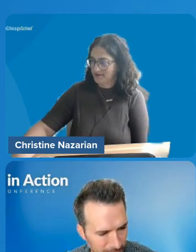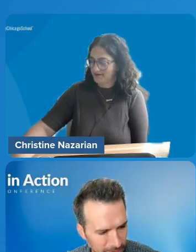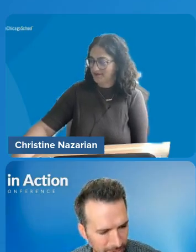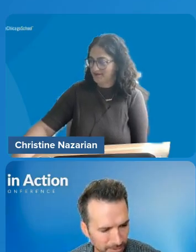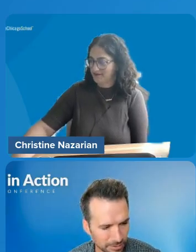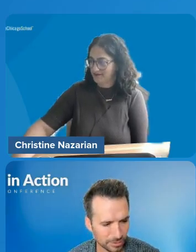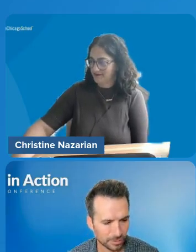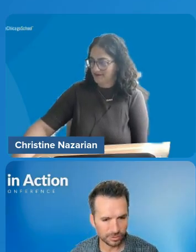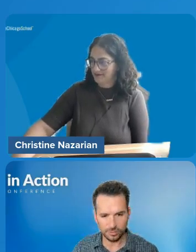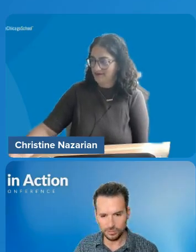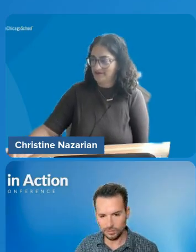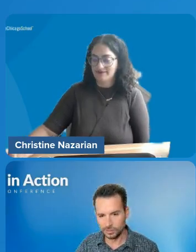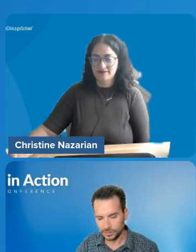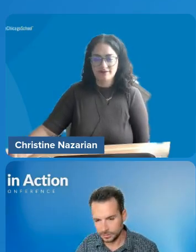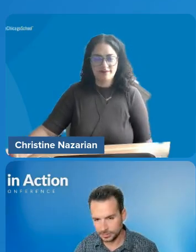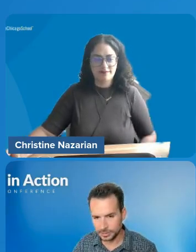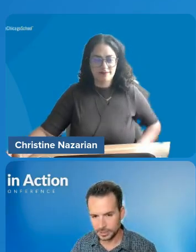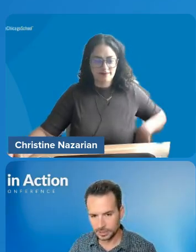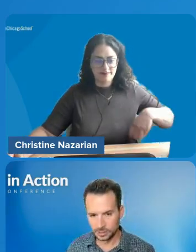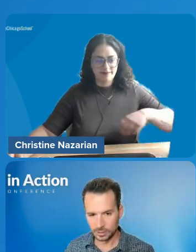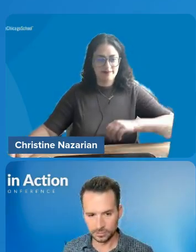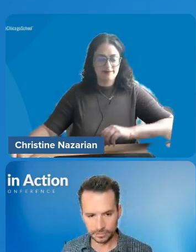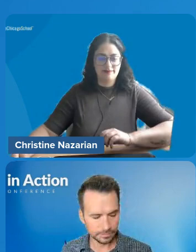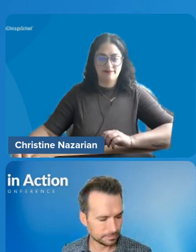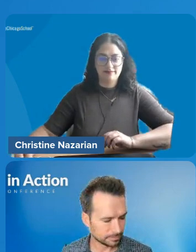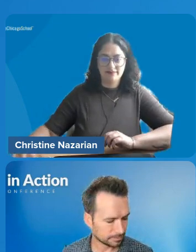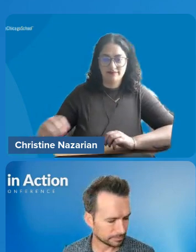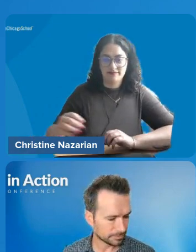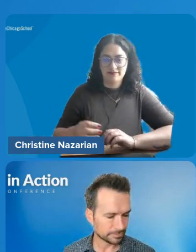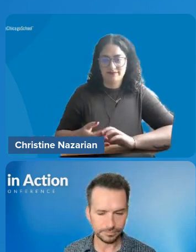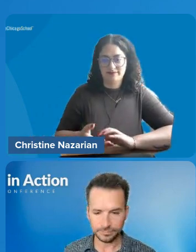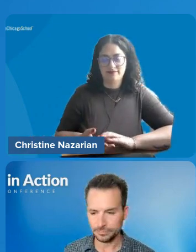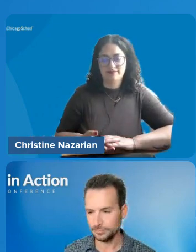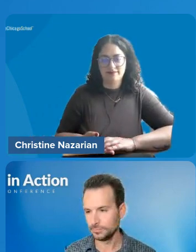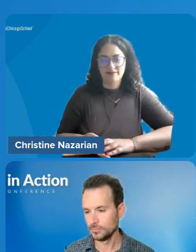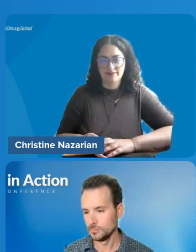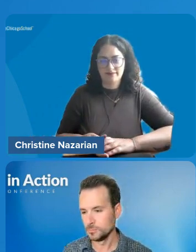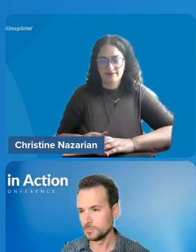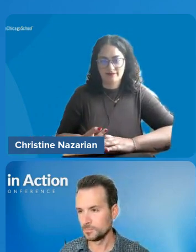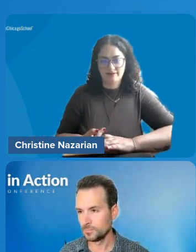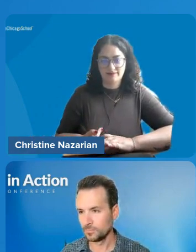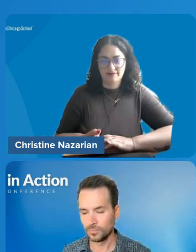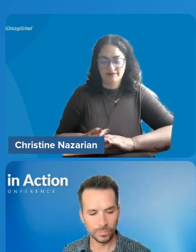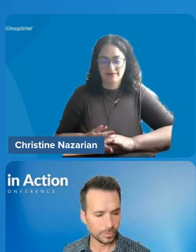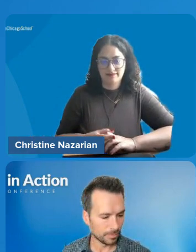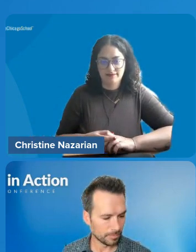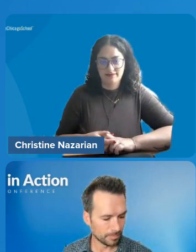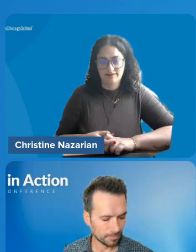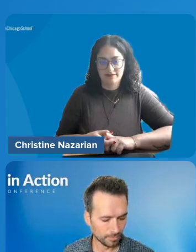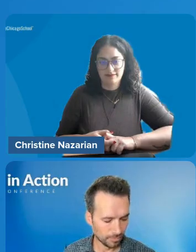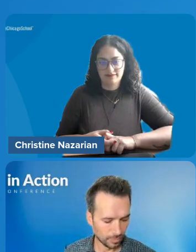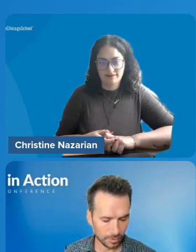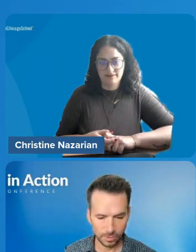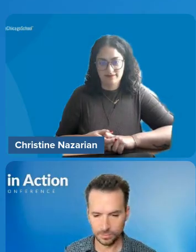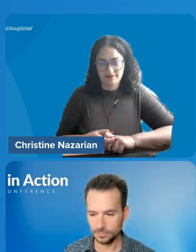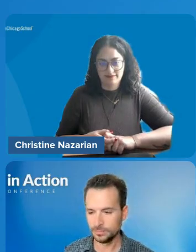We appreciate it. I'm Carlos, and this is my mother, Alma, and my daughter, Isabella. Mucho gusto. It is good of you to help us.